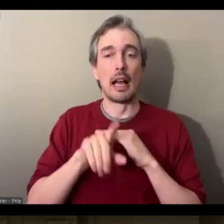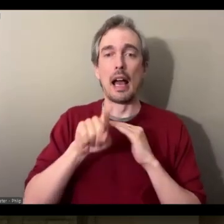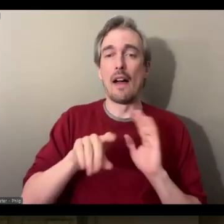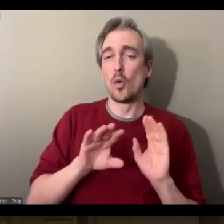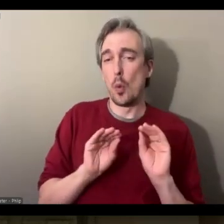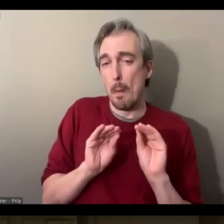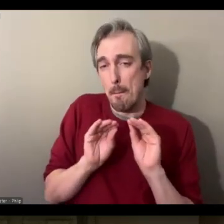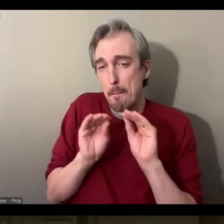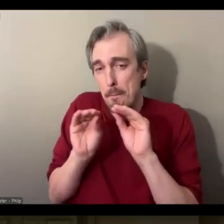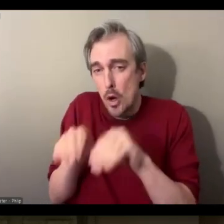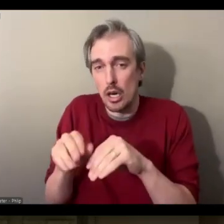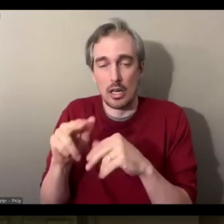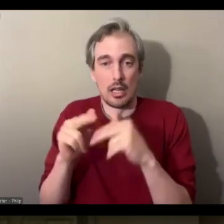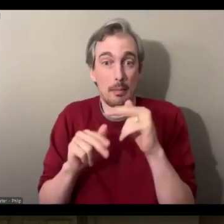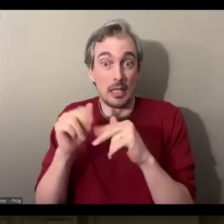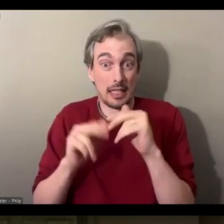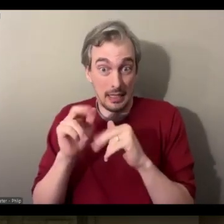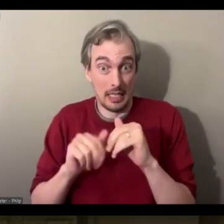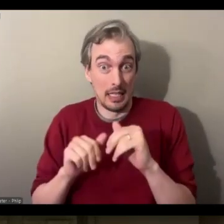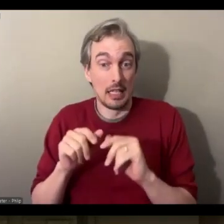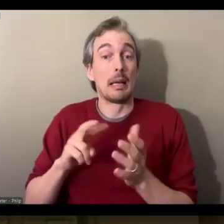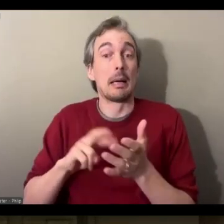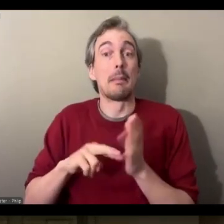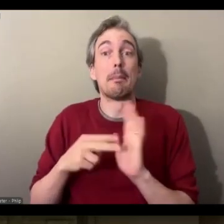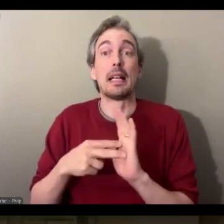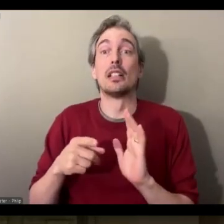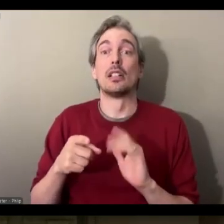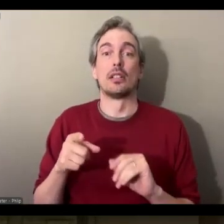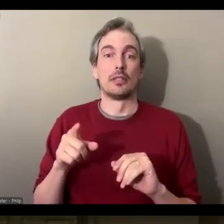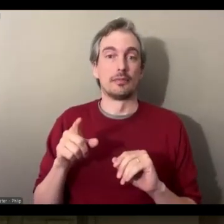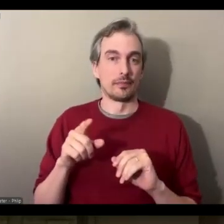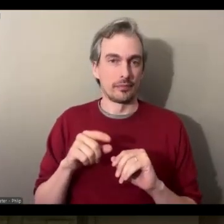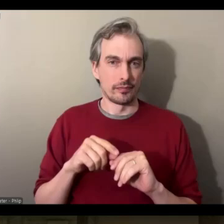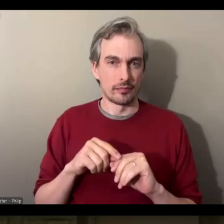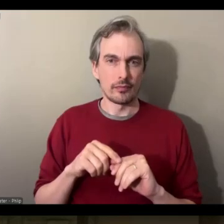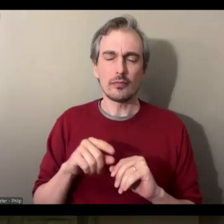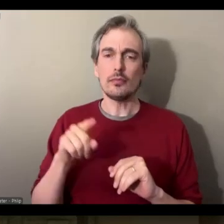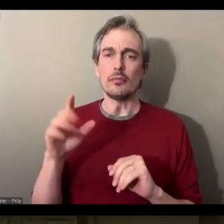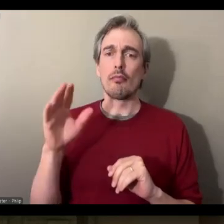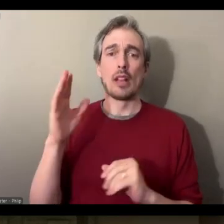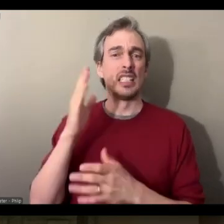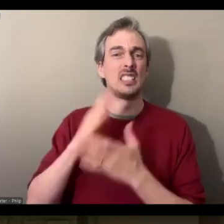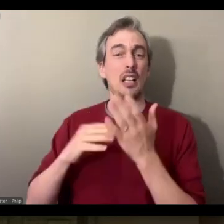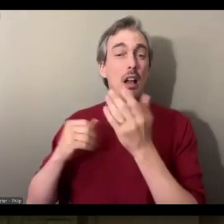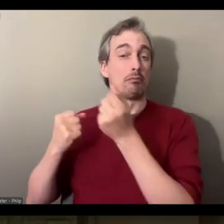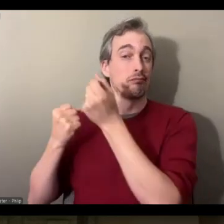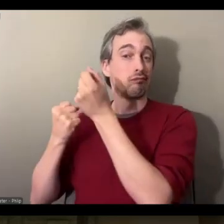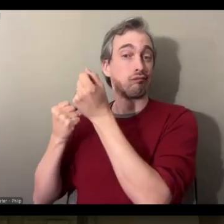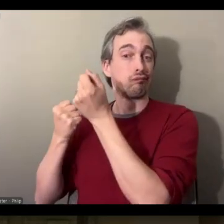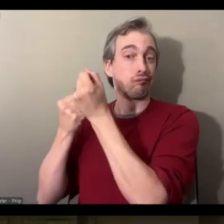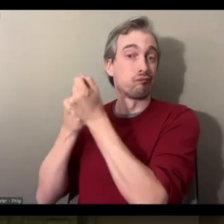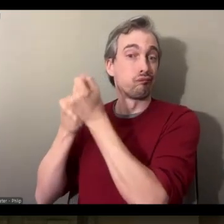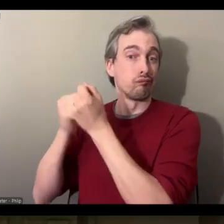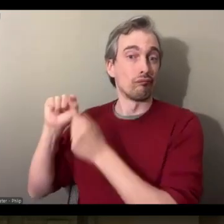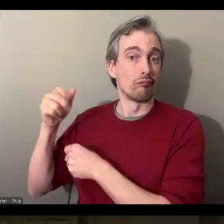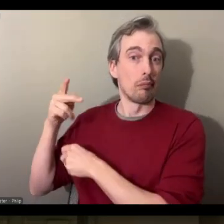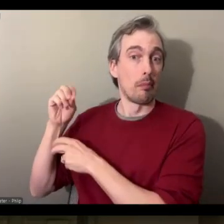get sponsors that help you pay for making those places accessible. I'm really sharing this to give